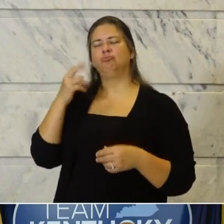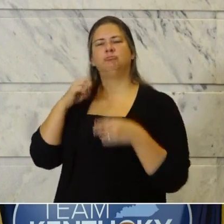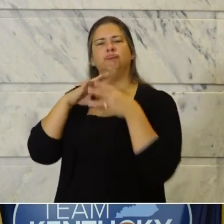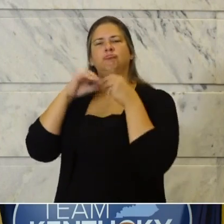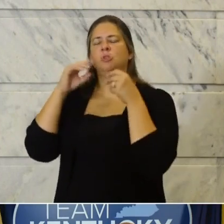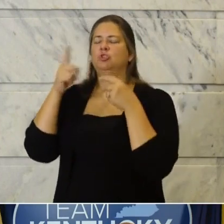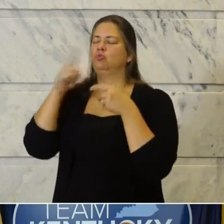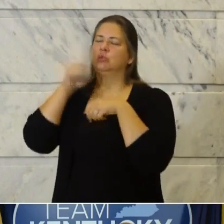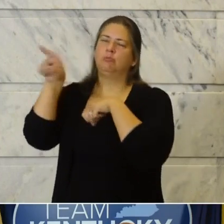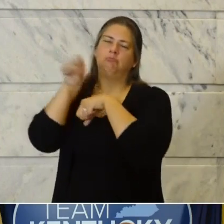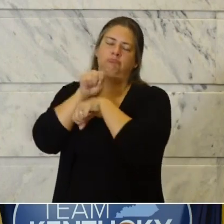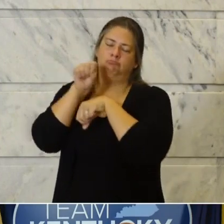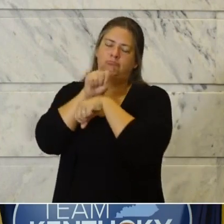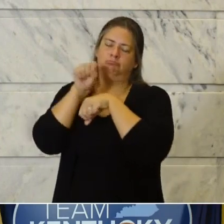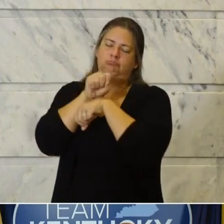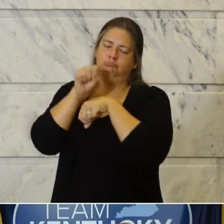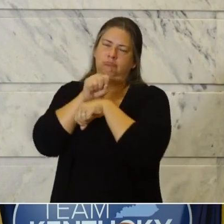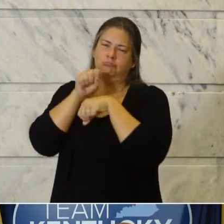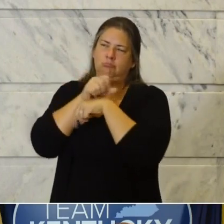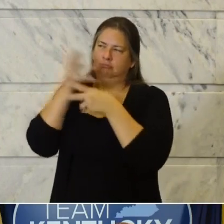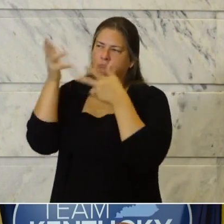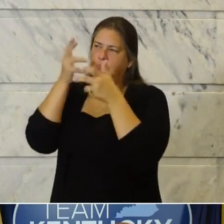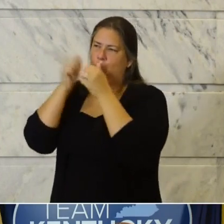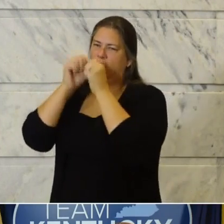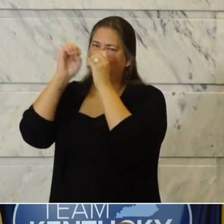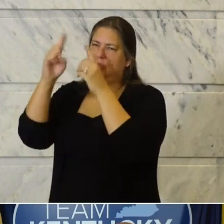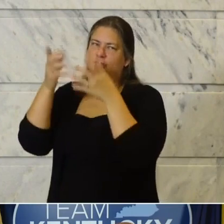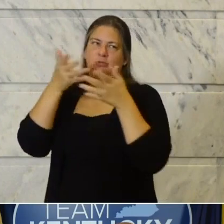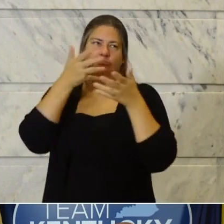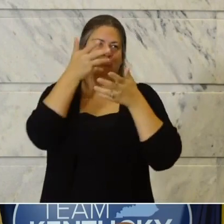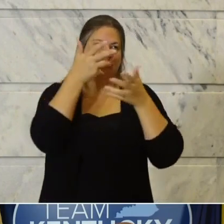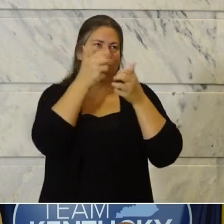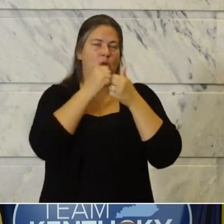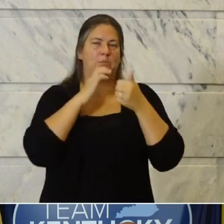Superintendents. Uh, she and interim Commissioner Brown spoke to probably 30